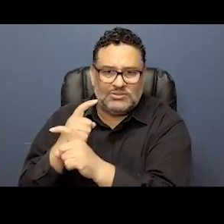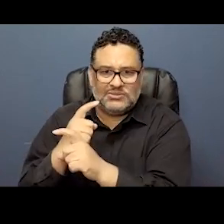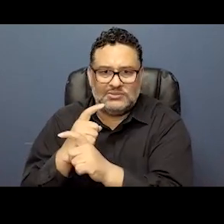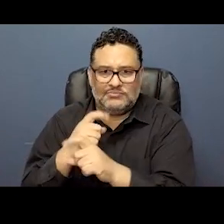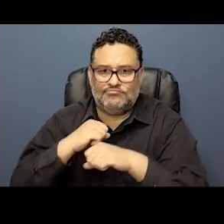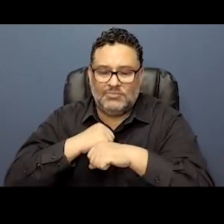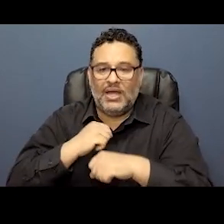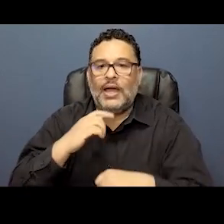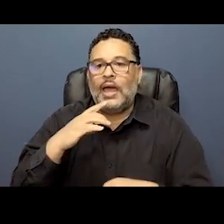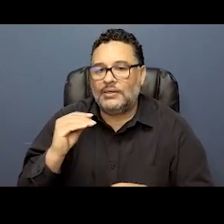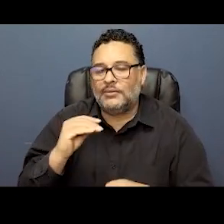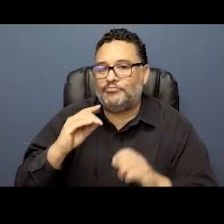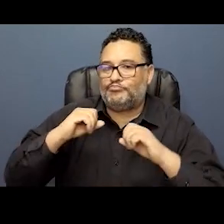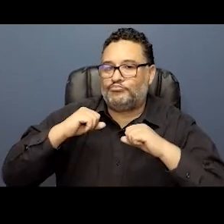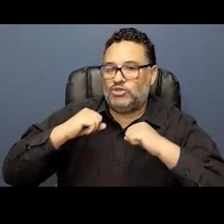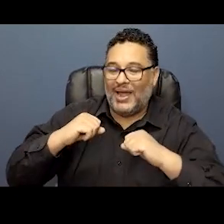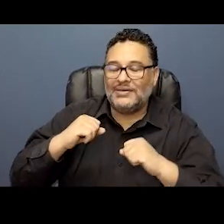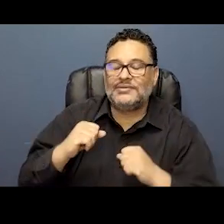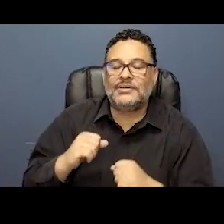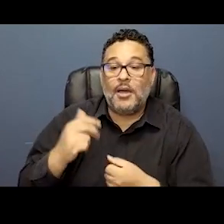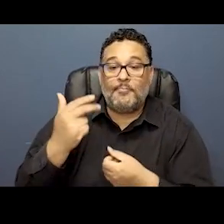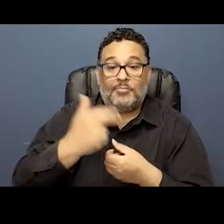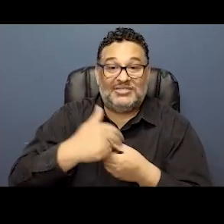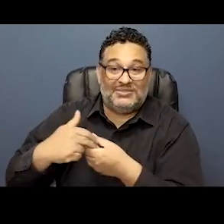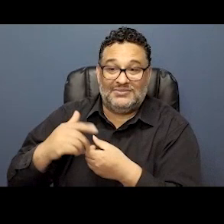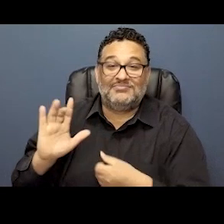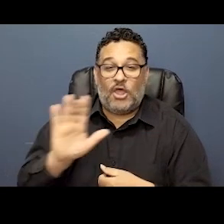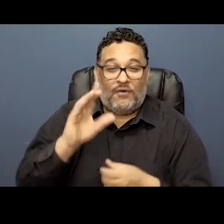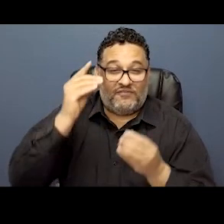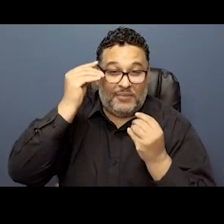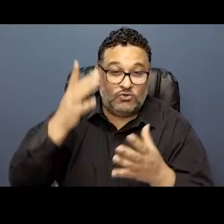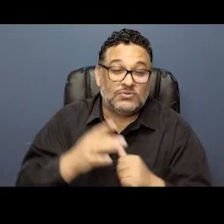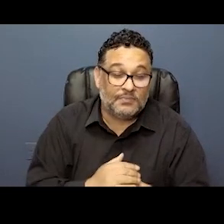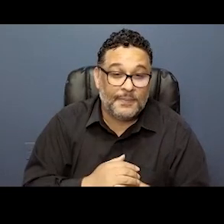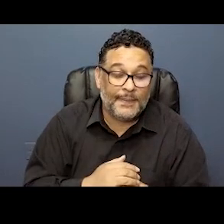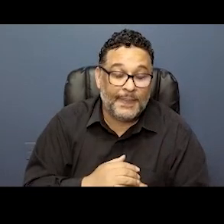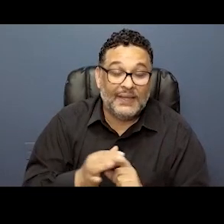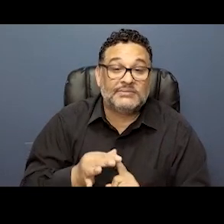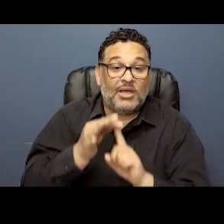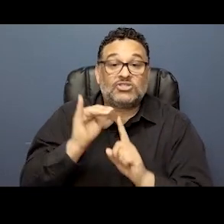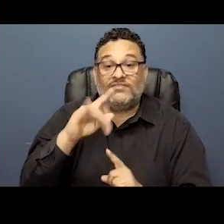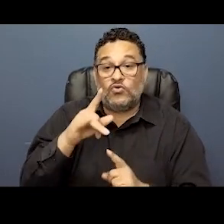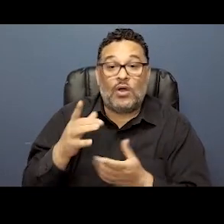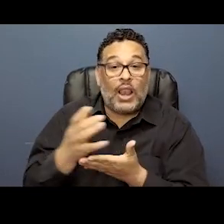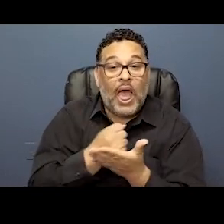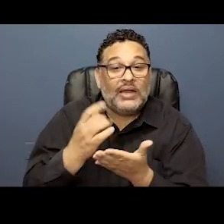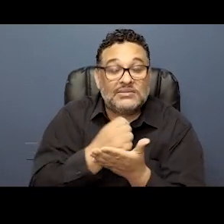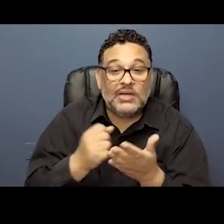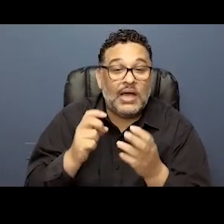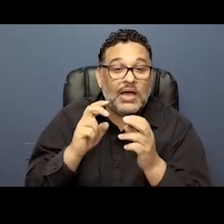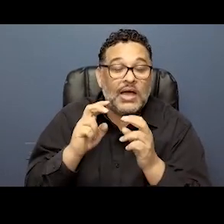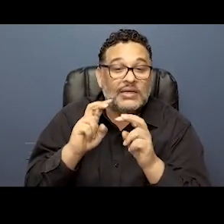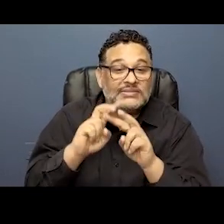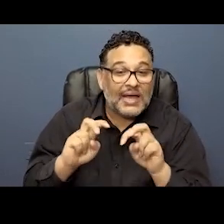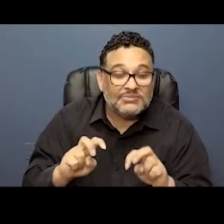participant information, especially if you’re collecting assessment data or personal details.